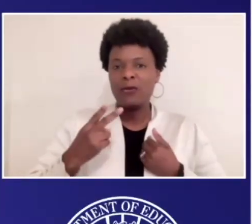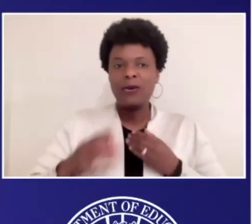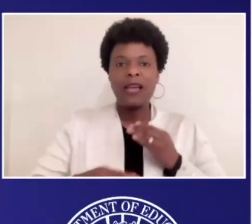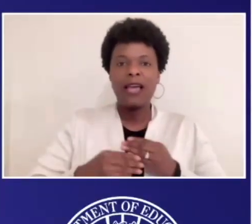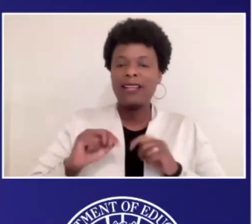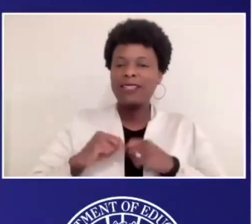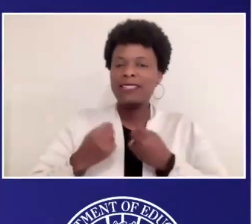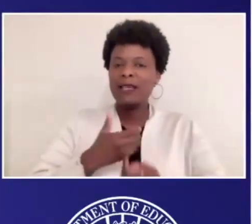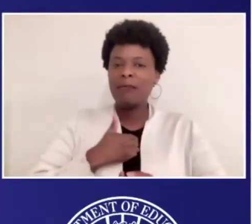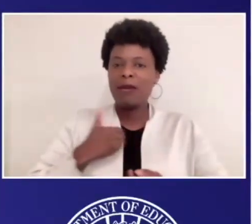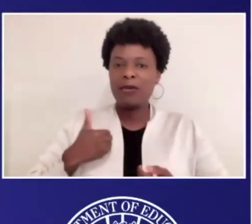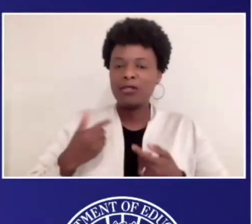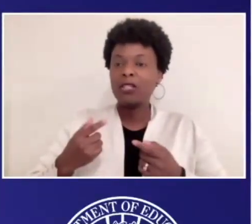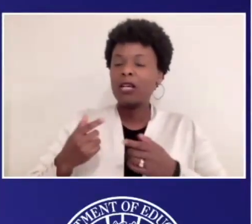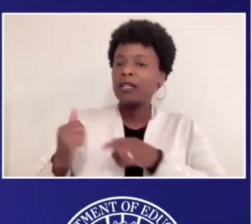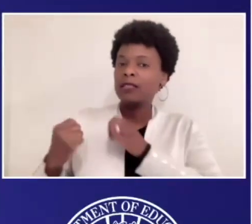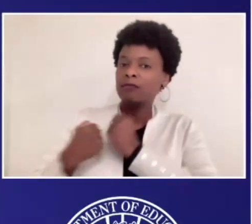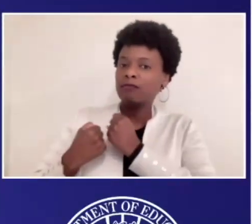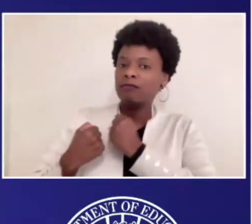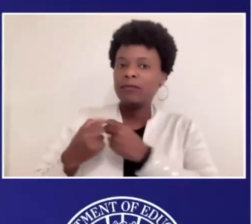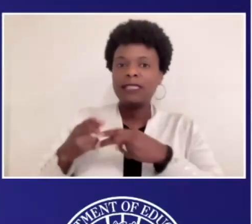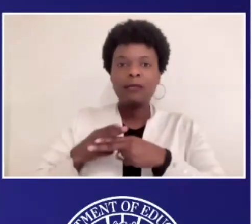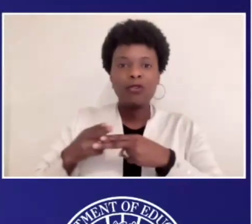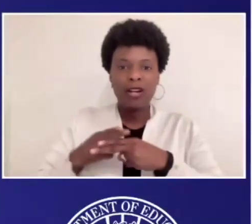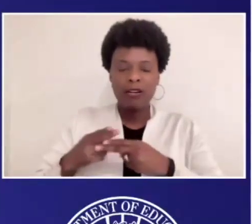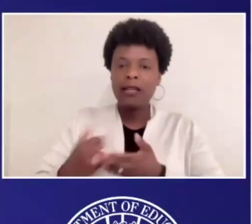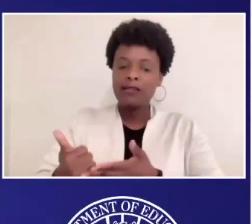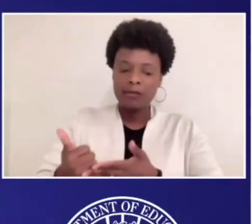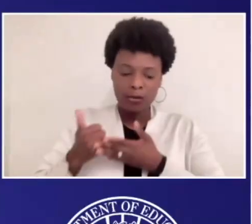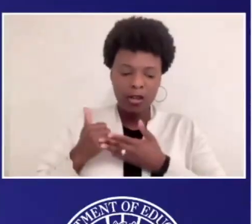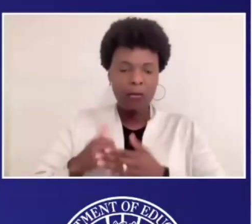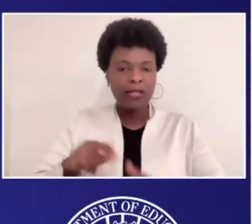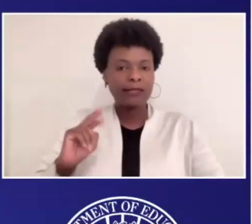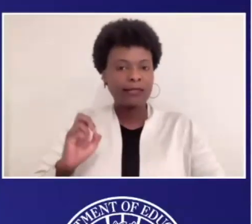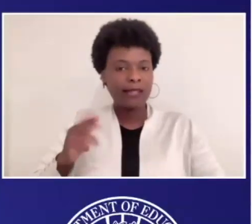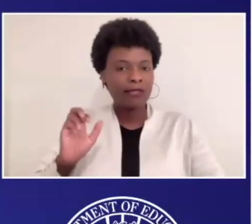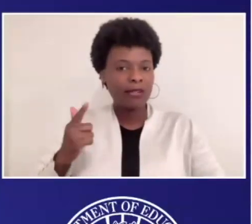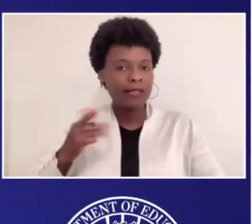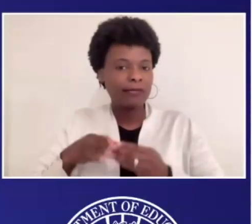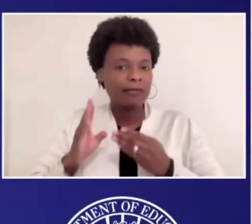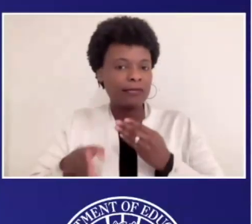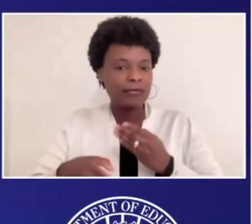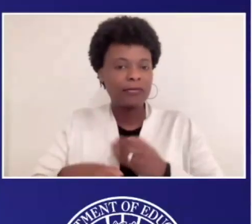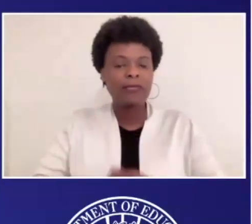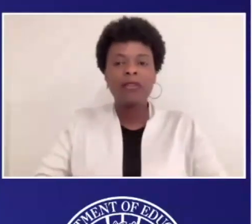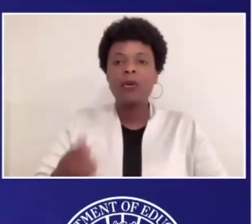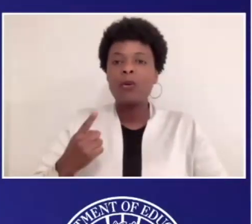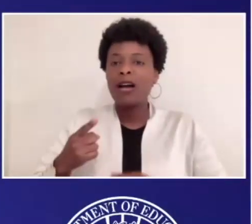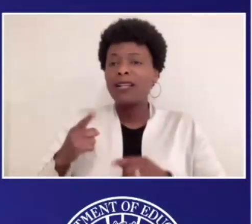team members on detail with us to help us get through the negotiations. And one is going somewhere else,